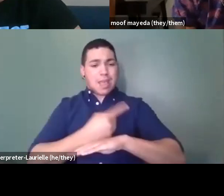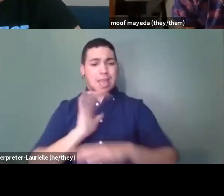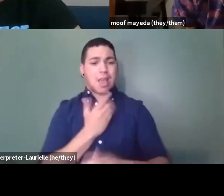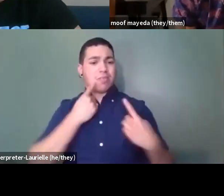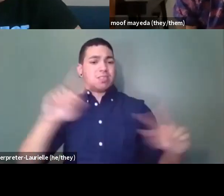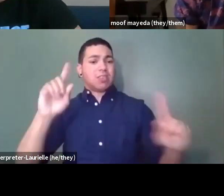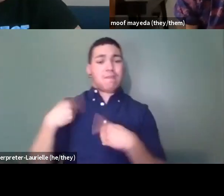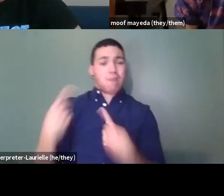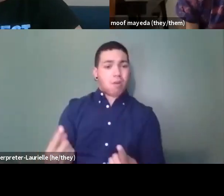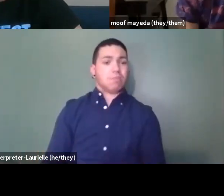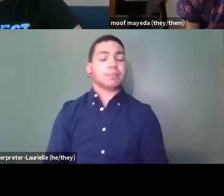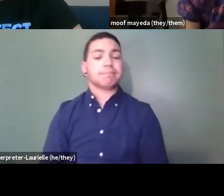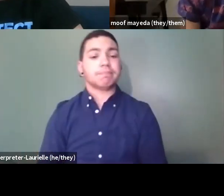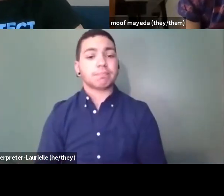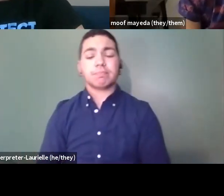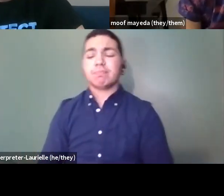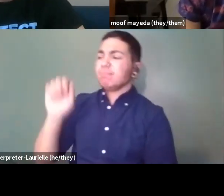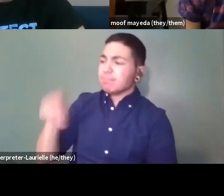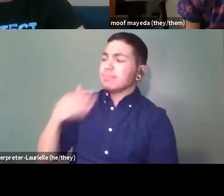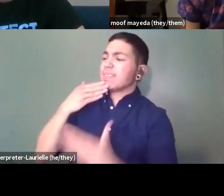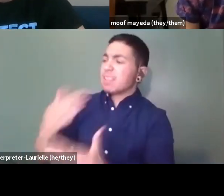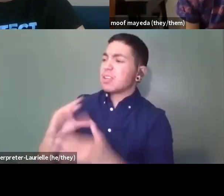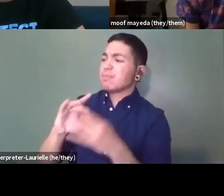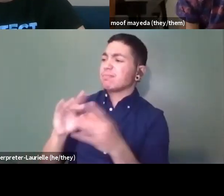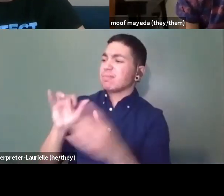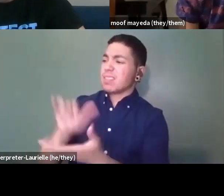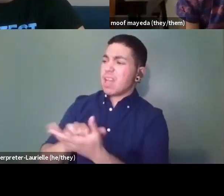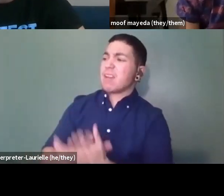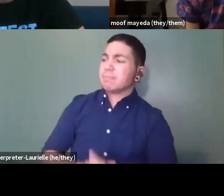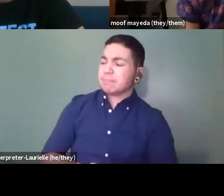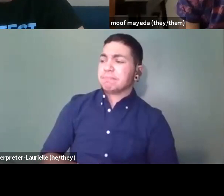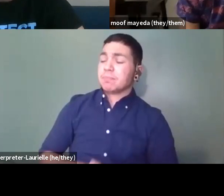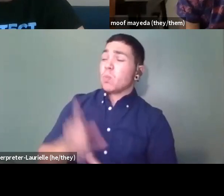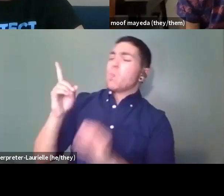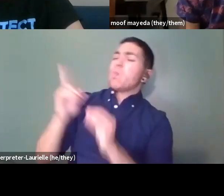Adi's Act was named after a young trans girl Adi Staub who